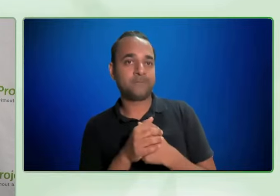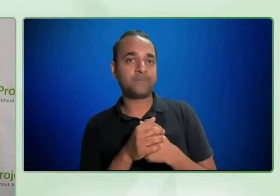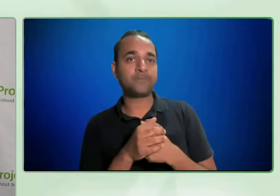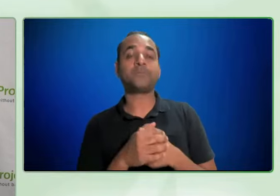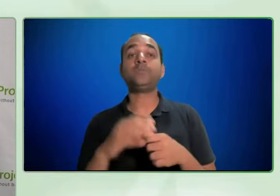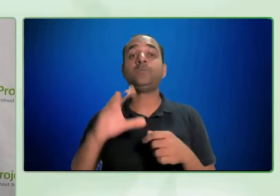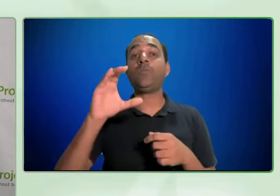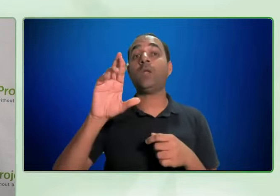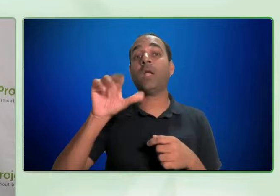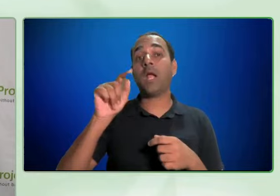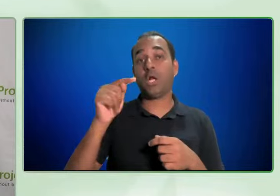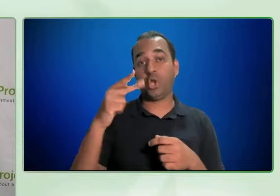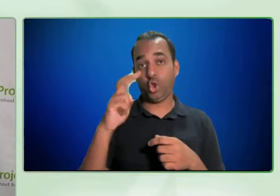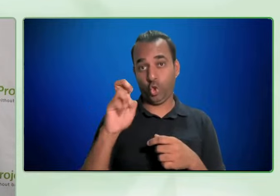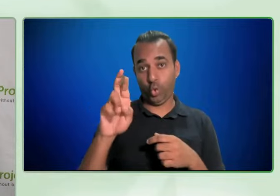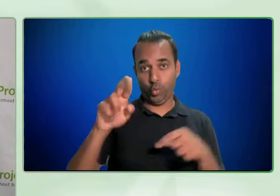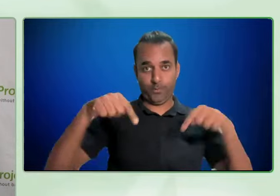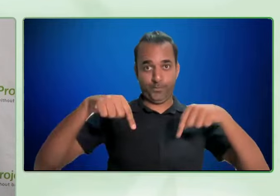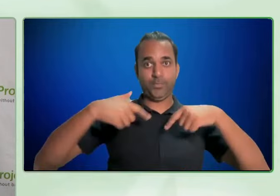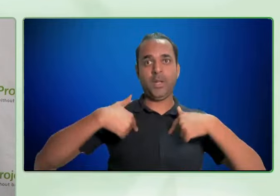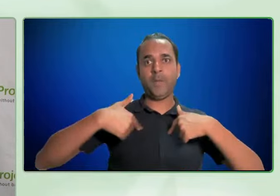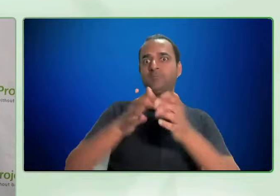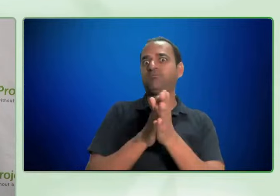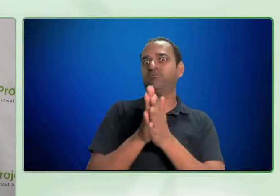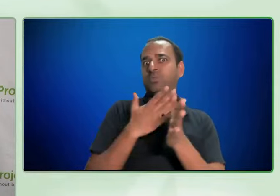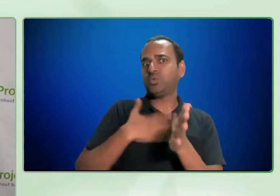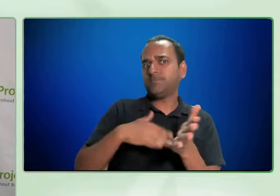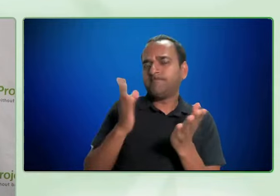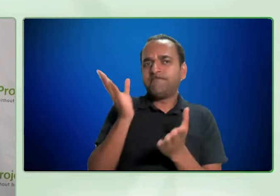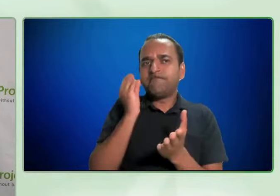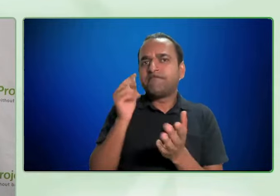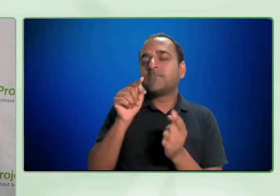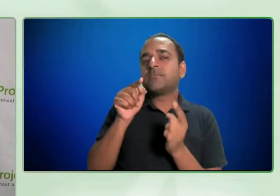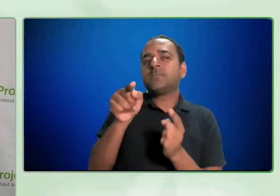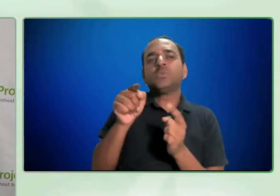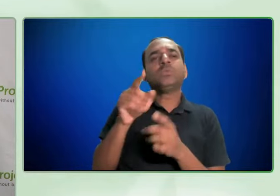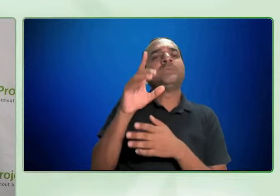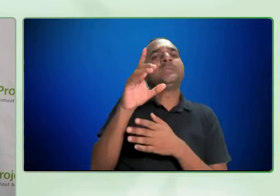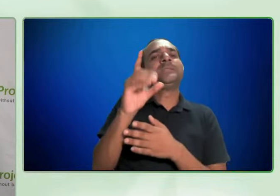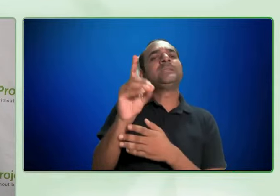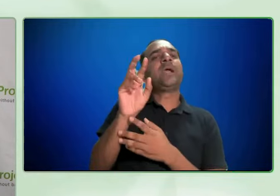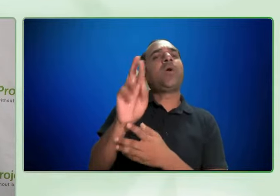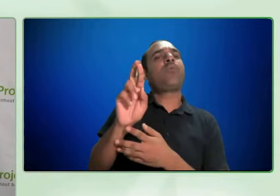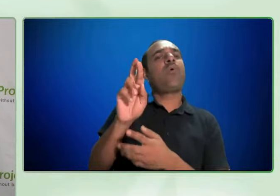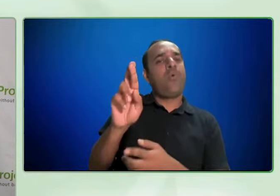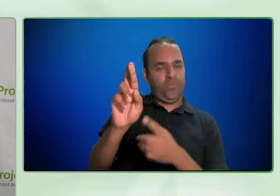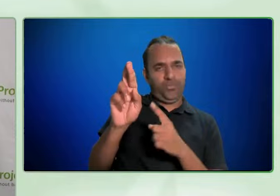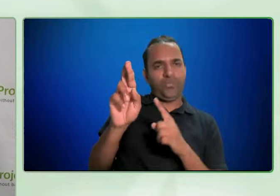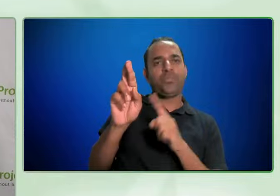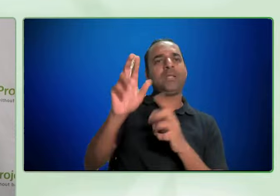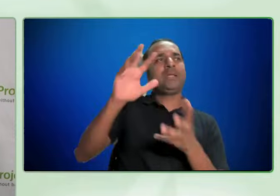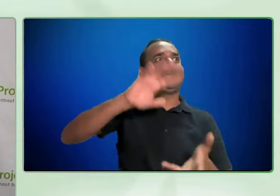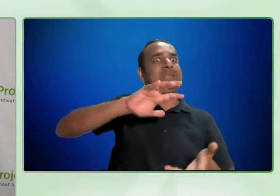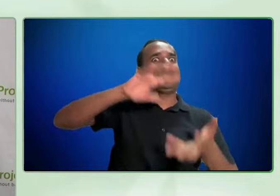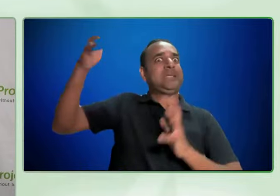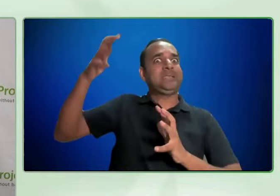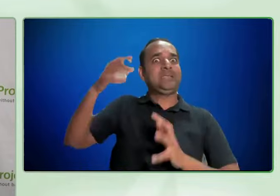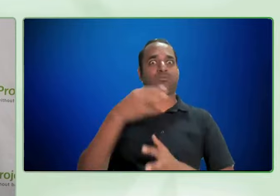huge opportunity to develop accessibility solutions.